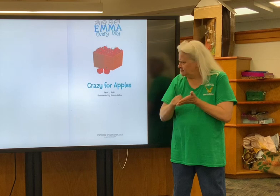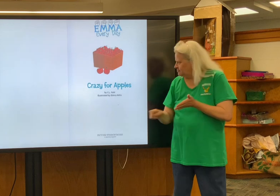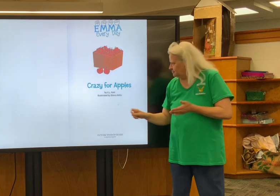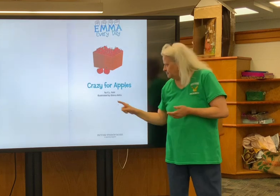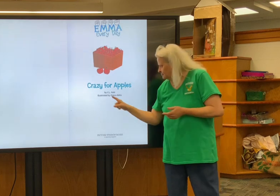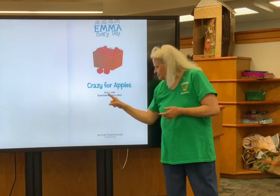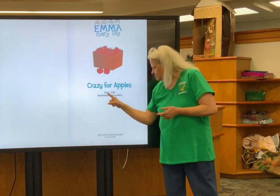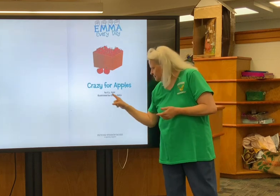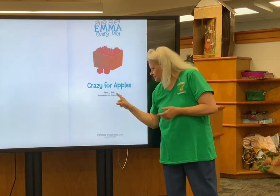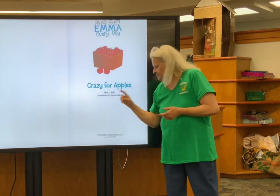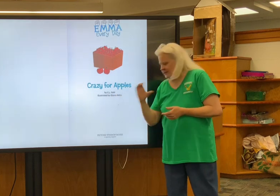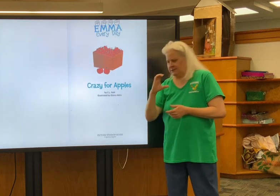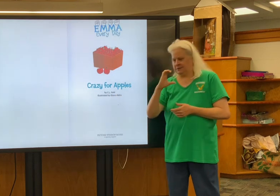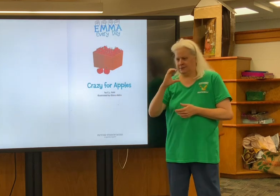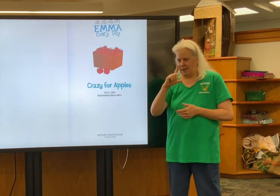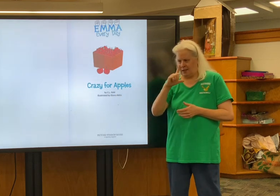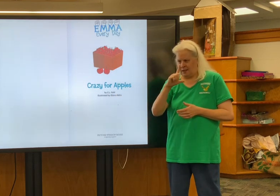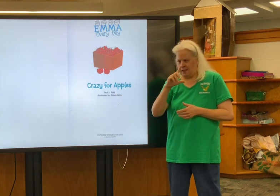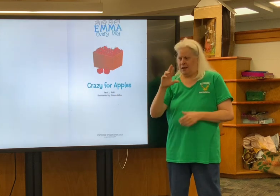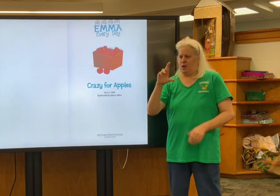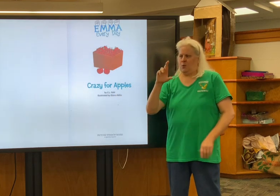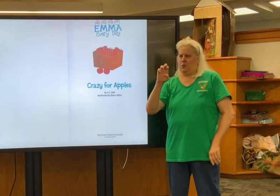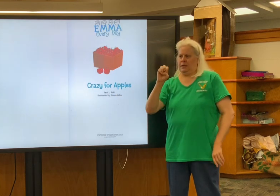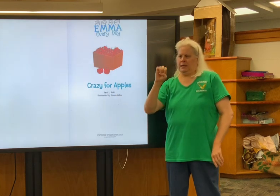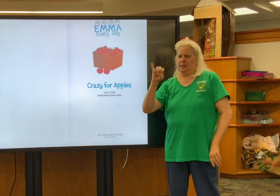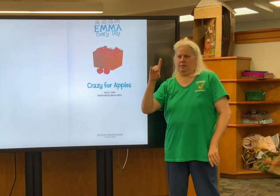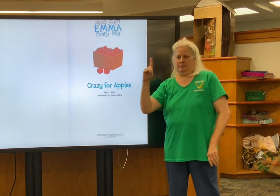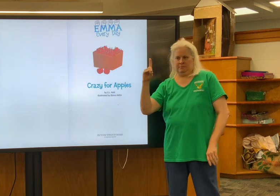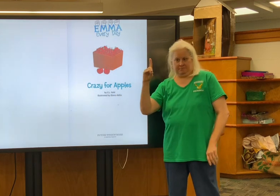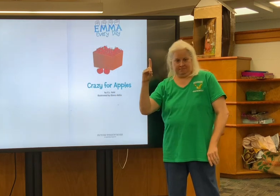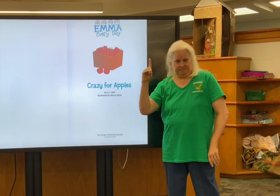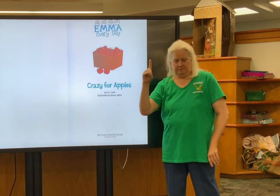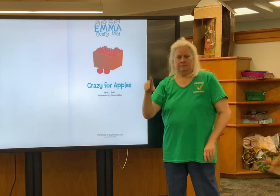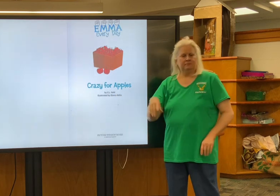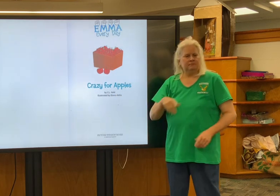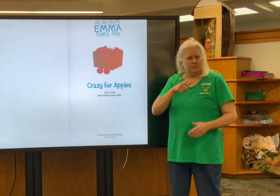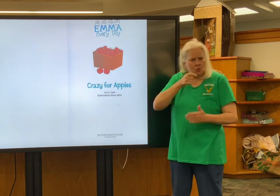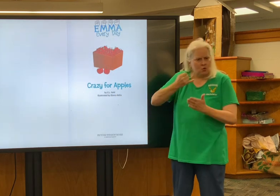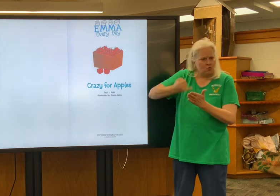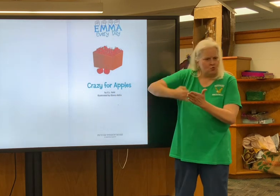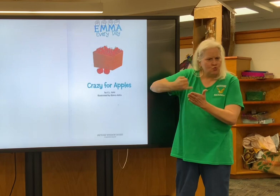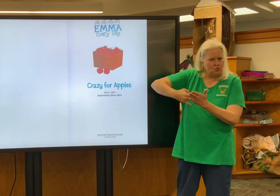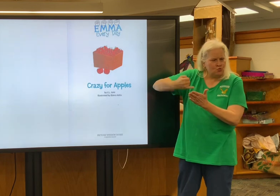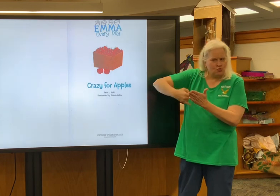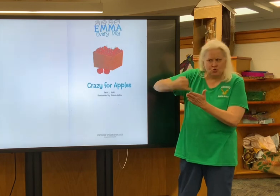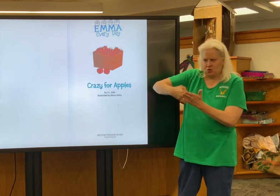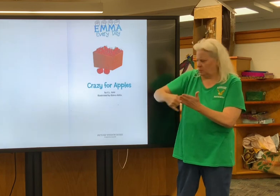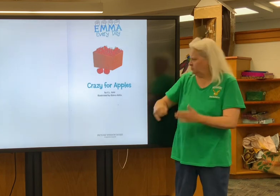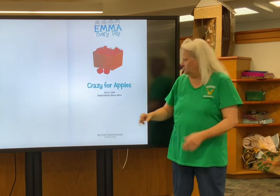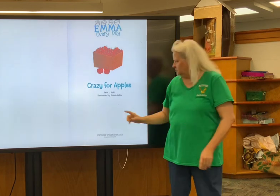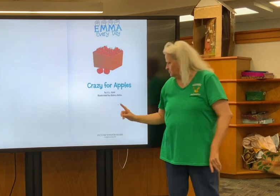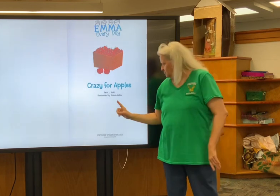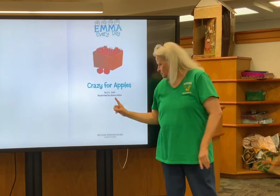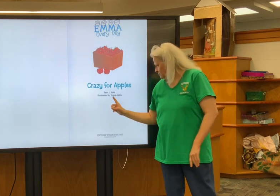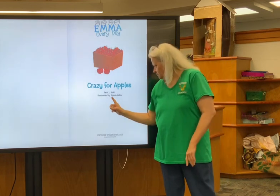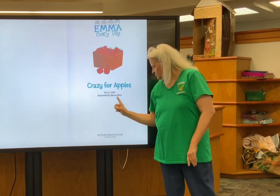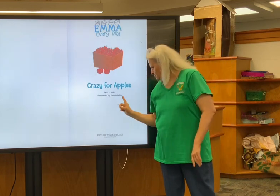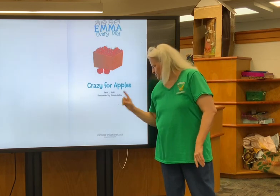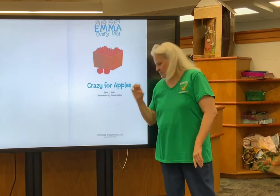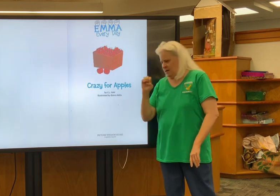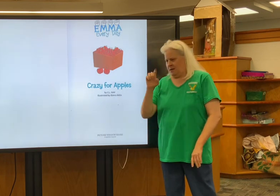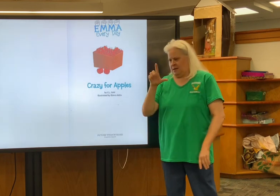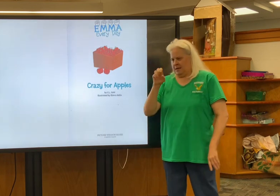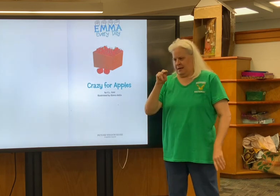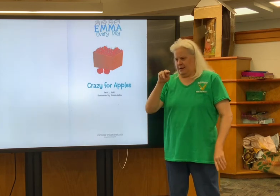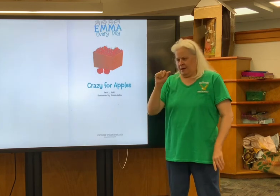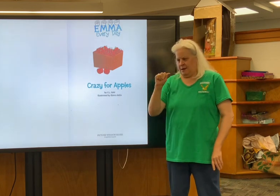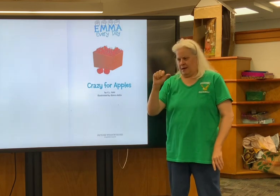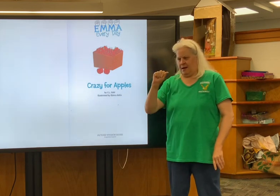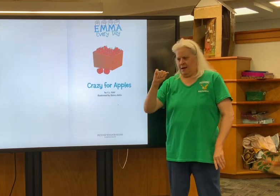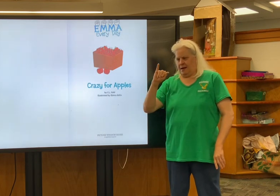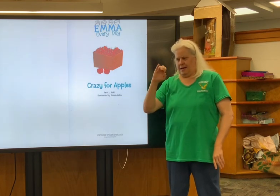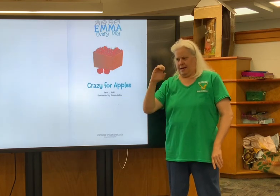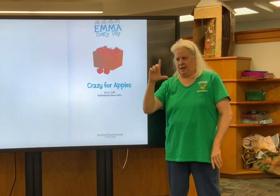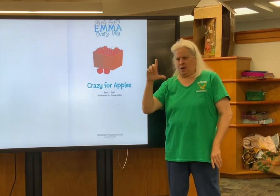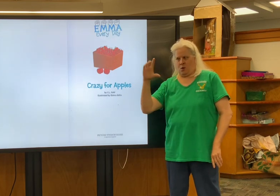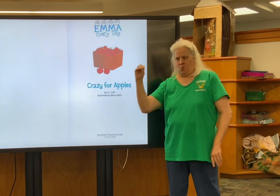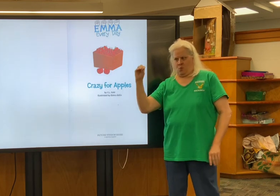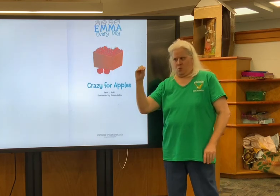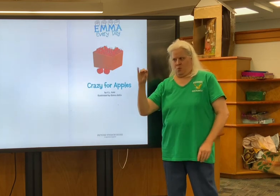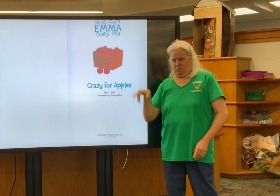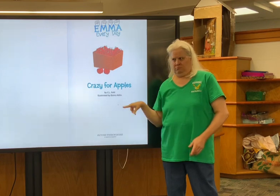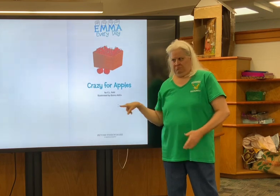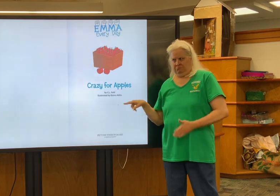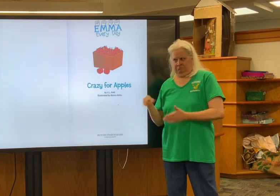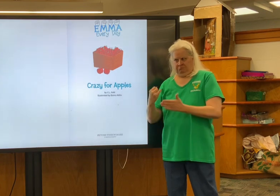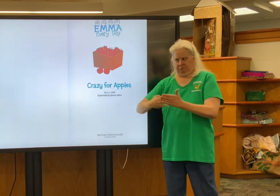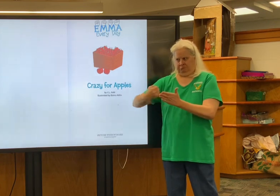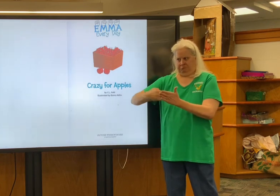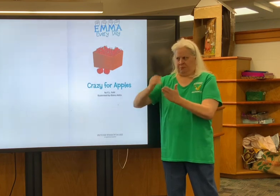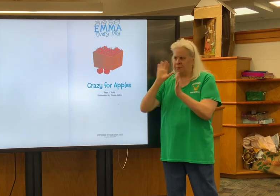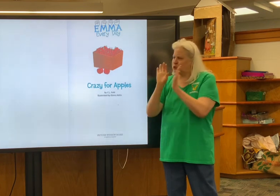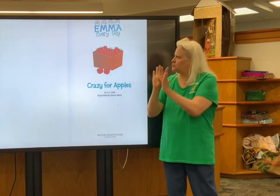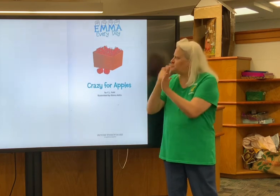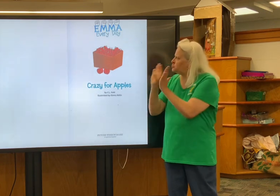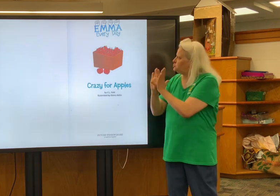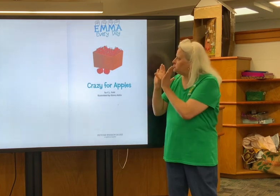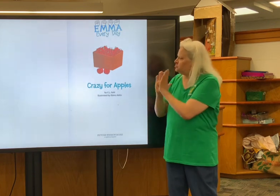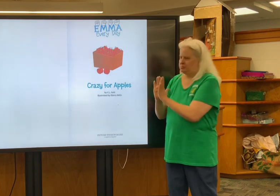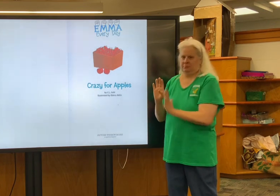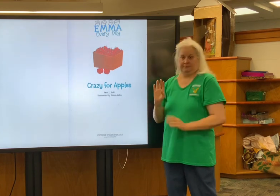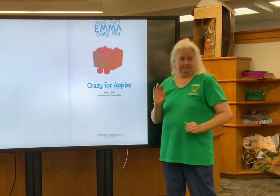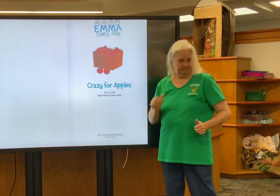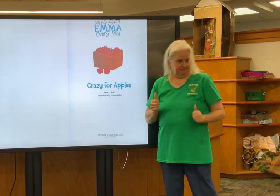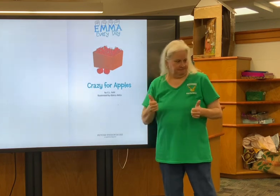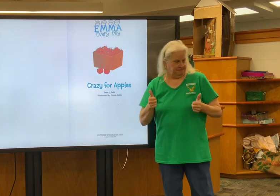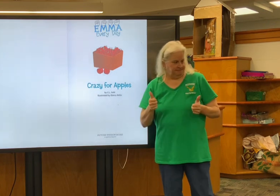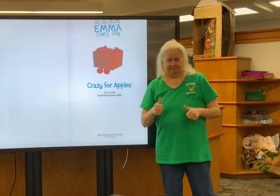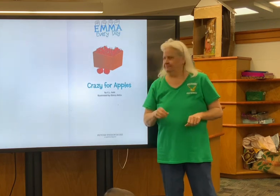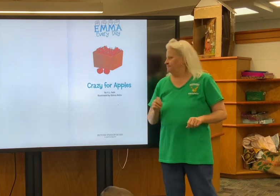The author of this book is C.L. Reed and the illustrator is Elena Aiello.